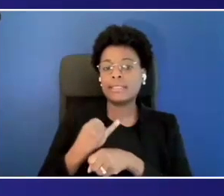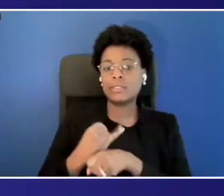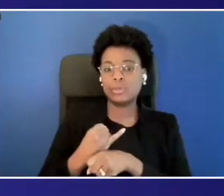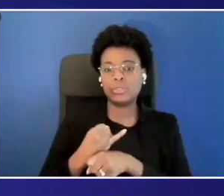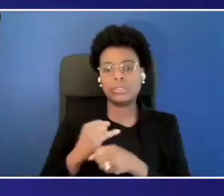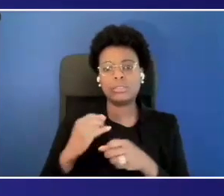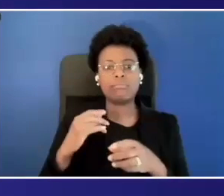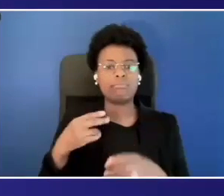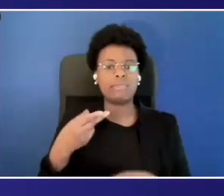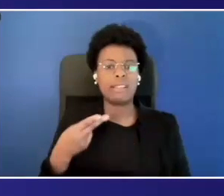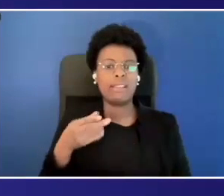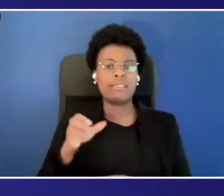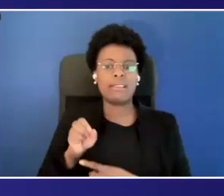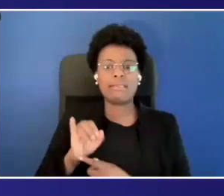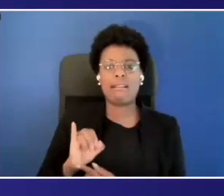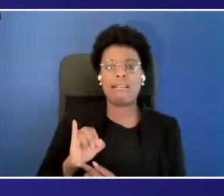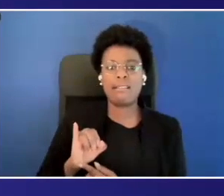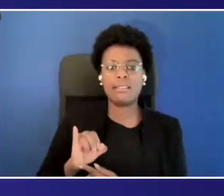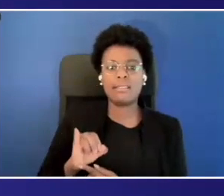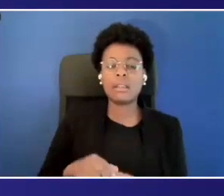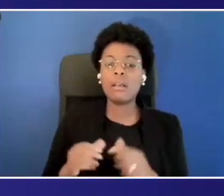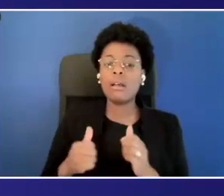And their students most of whom identify as Latino. And some of my work, examines administrative burdens and the racialized consequences.